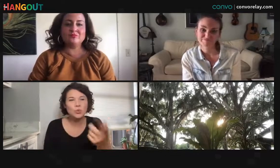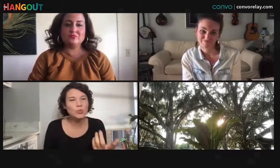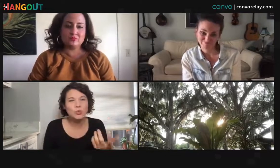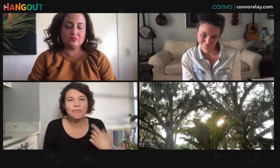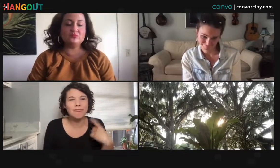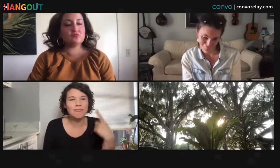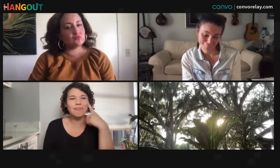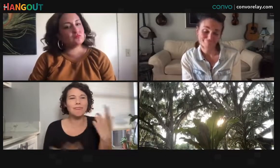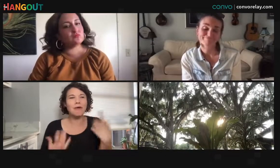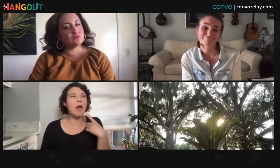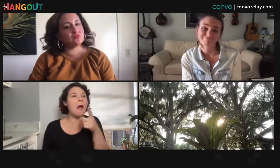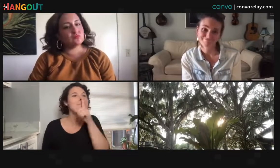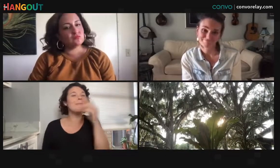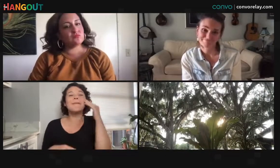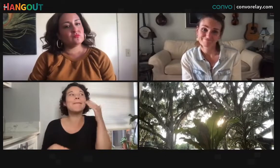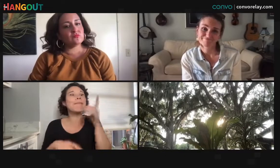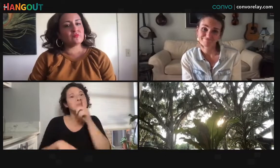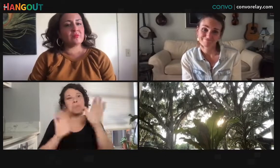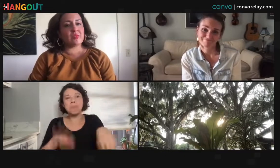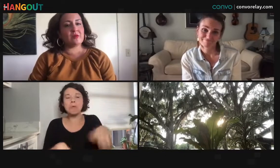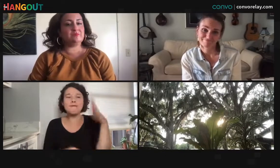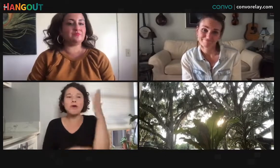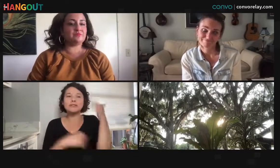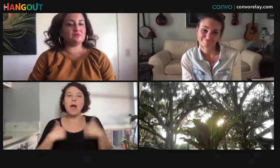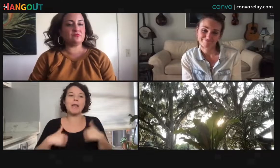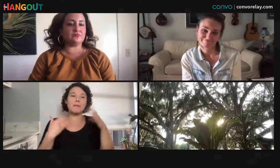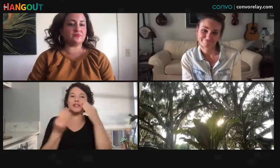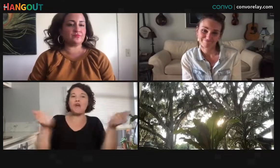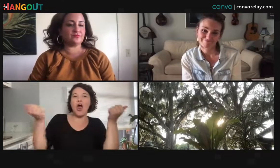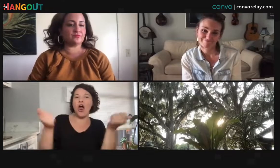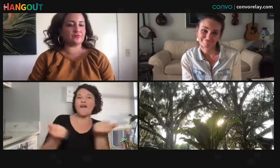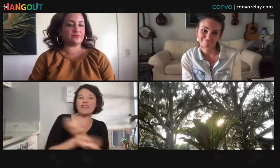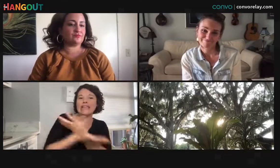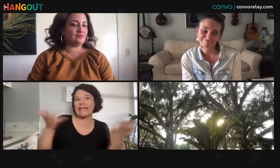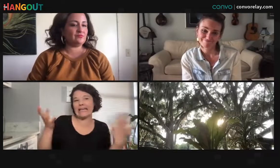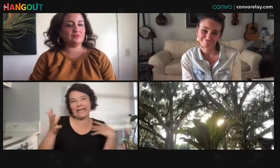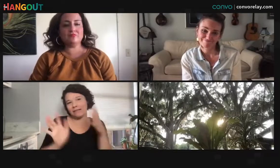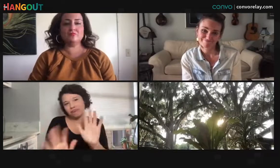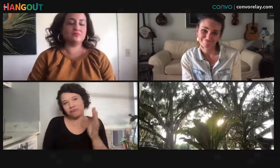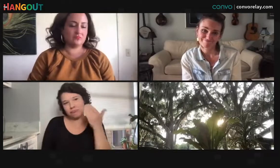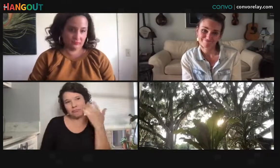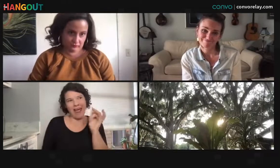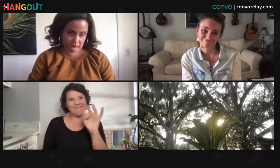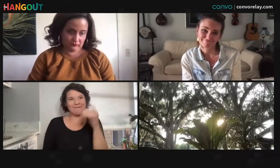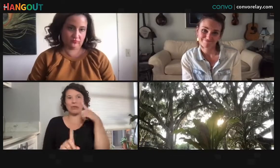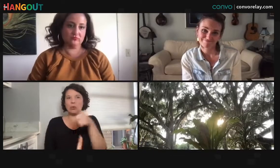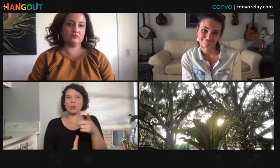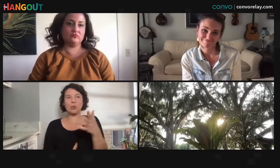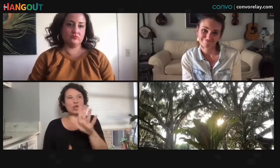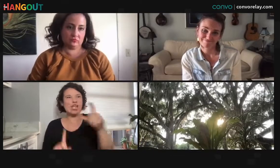malory here i think it's whatever works for you you know i wouldn't say that forest bathing solves